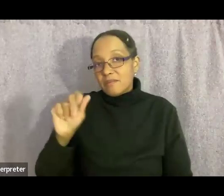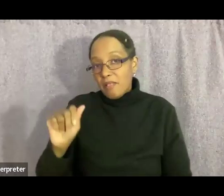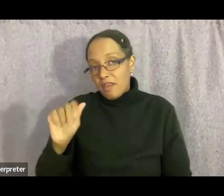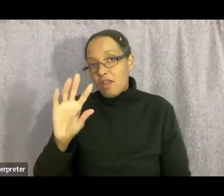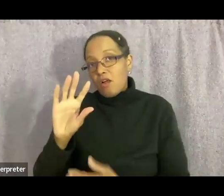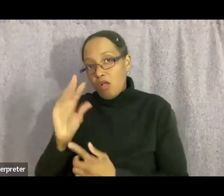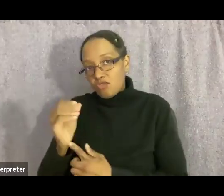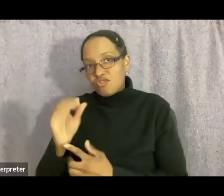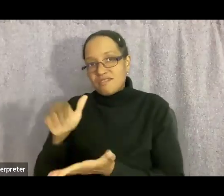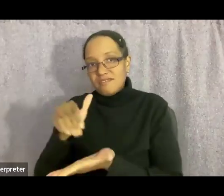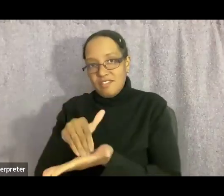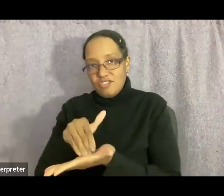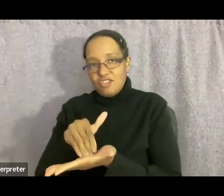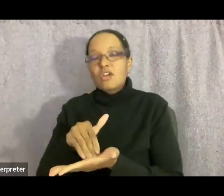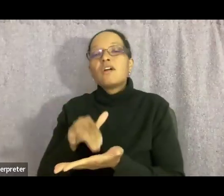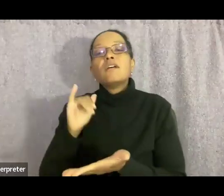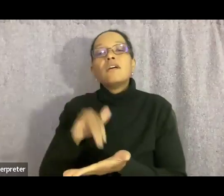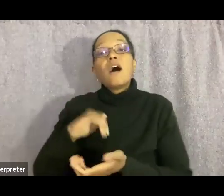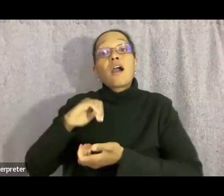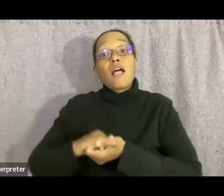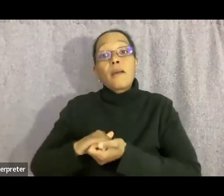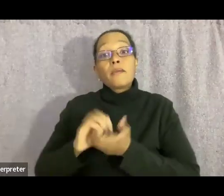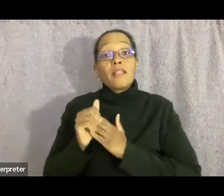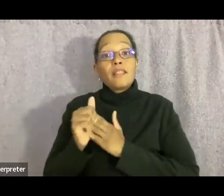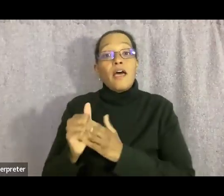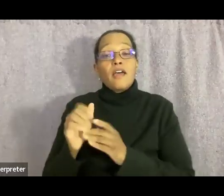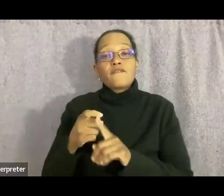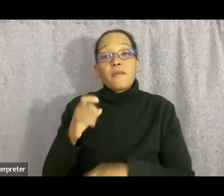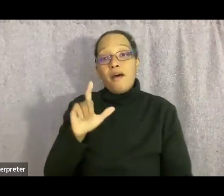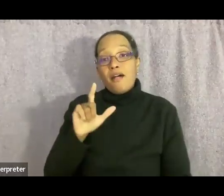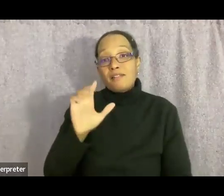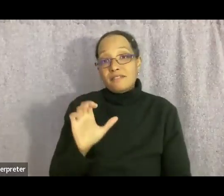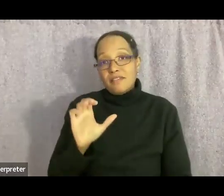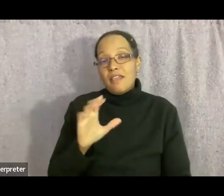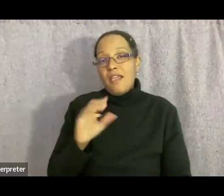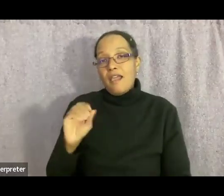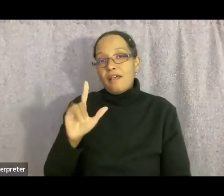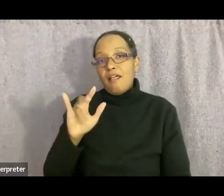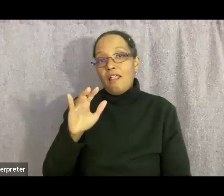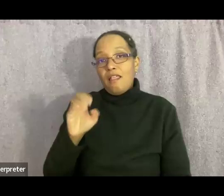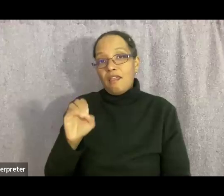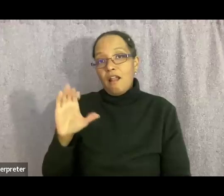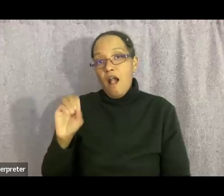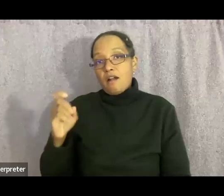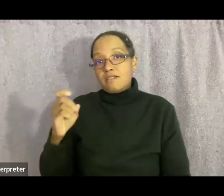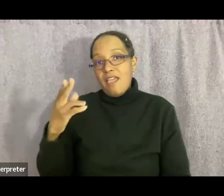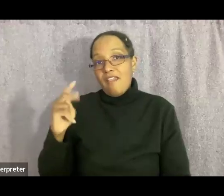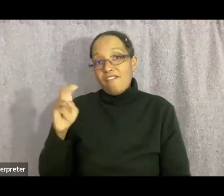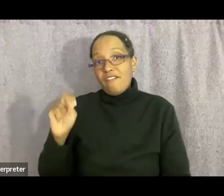a collaboration led by L.C. and Lillie Cox Haven of Hope,